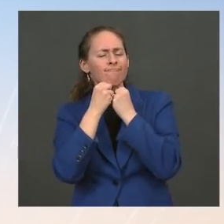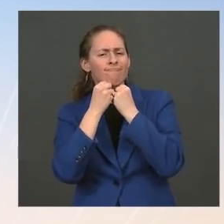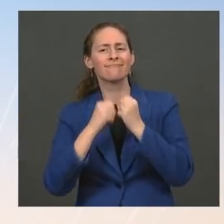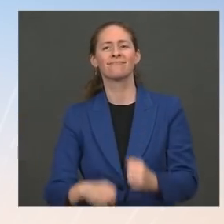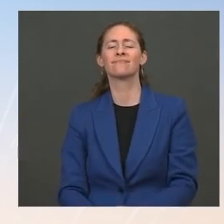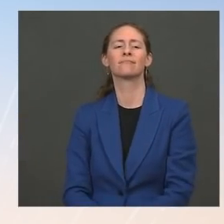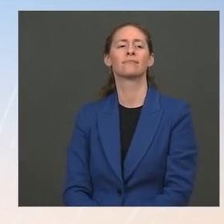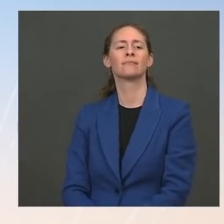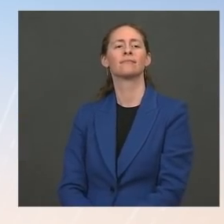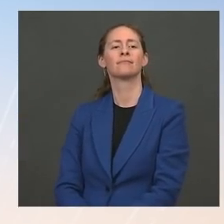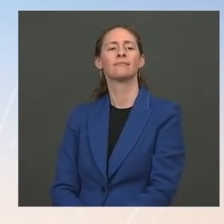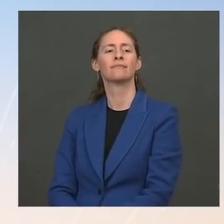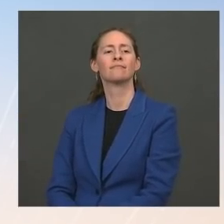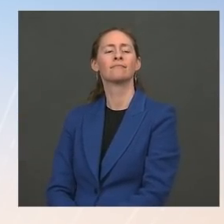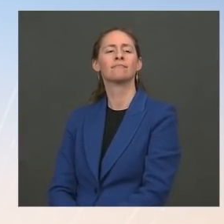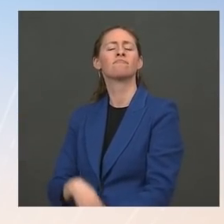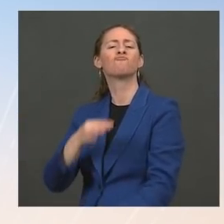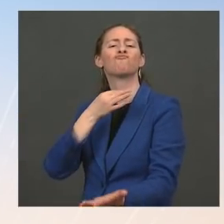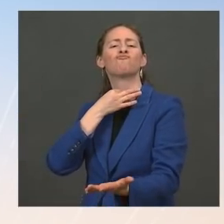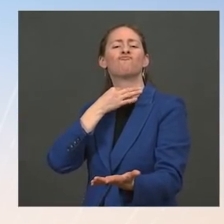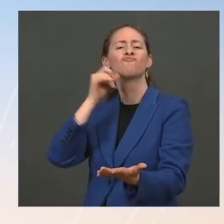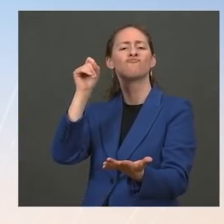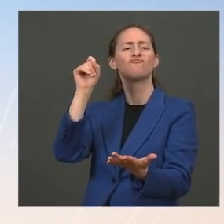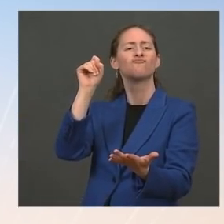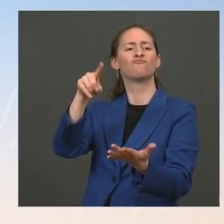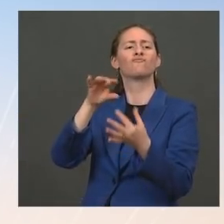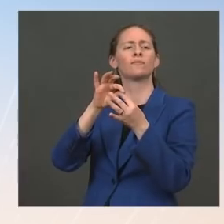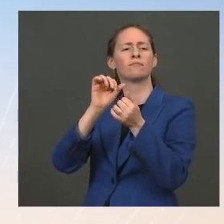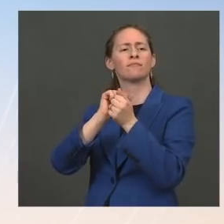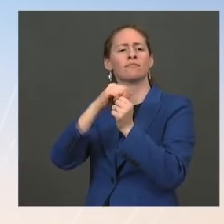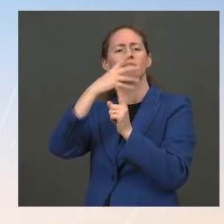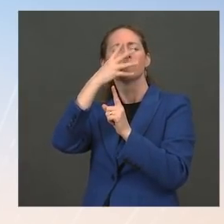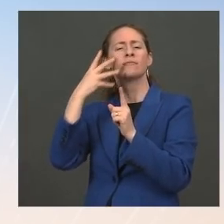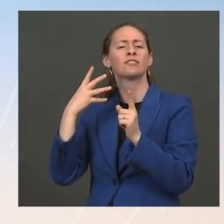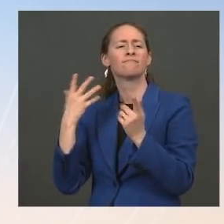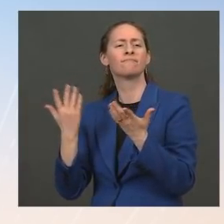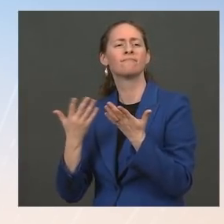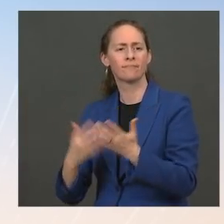the "Remain in Mexico" policy as "dangerous, inhumane, and goes against everything we stand for